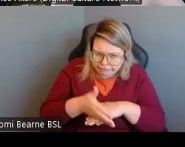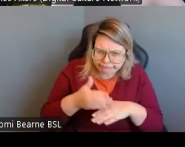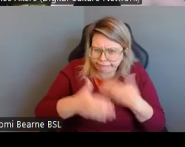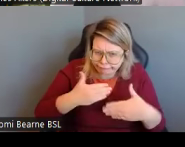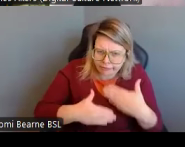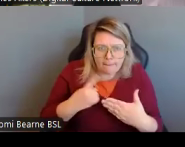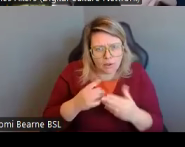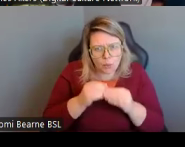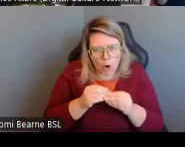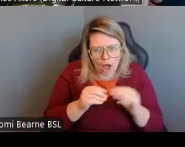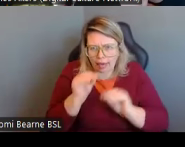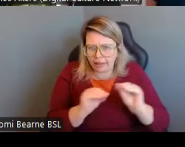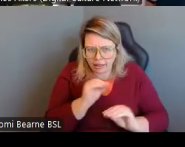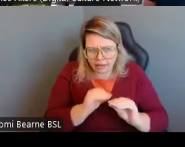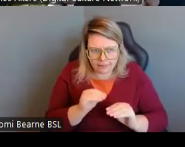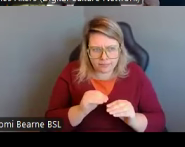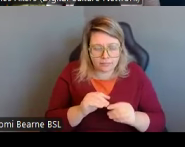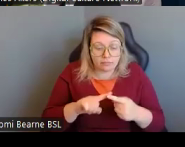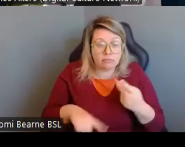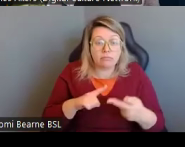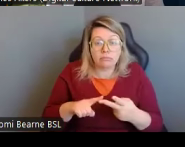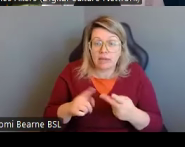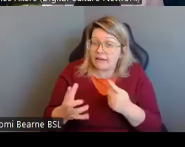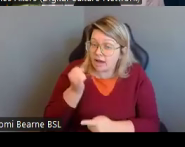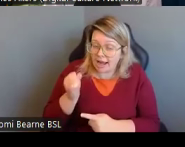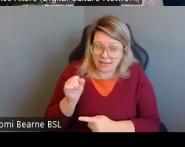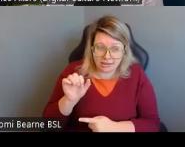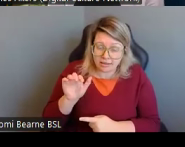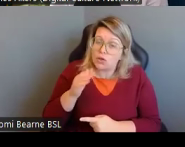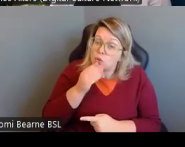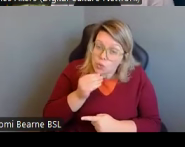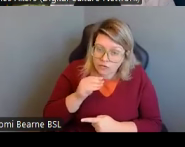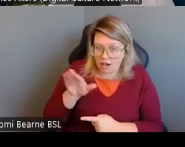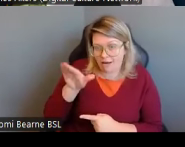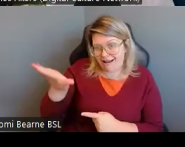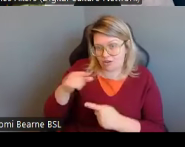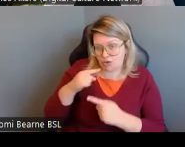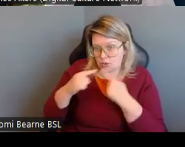Find useful external data. There's so much out there. There are different support partners for our sector.